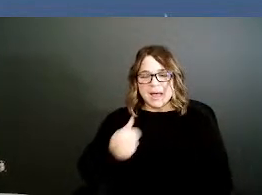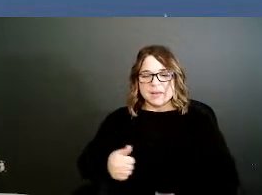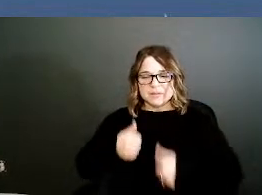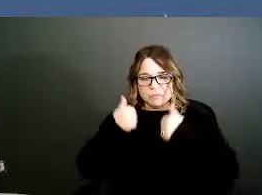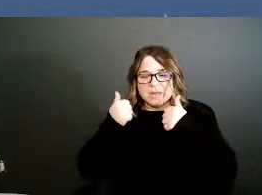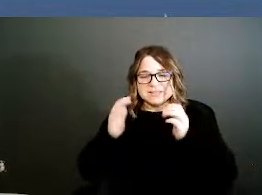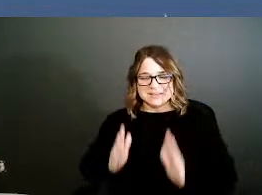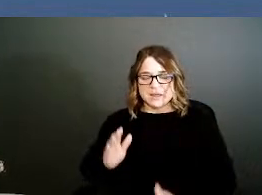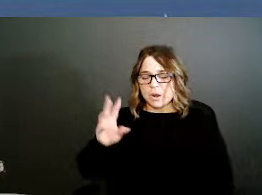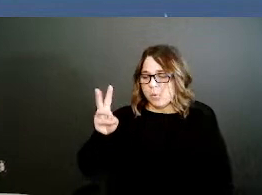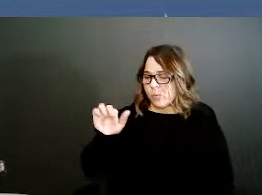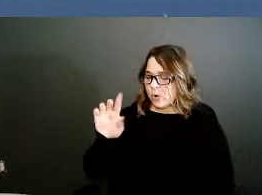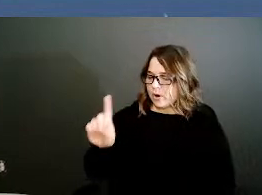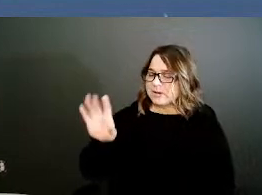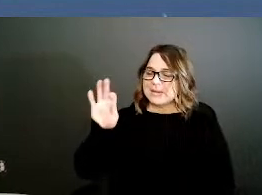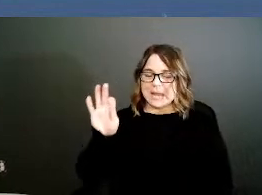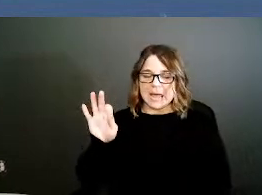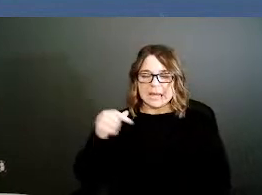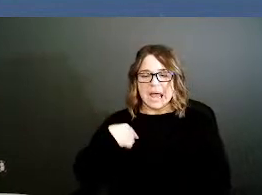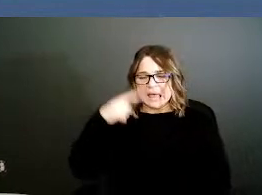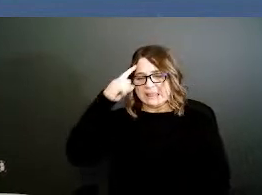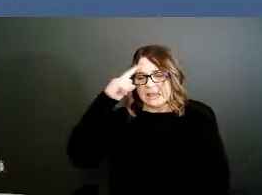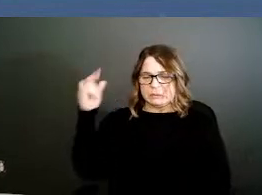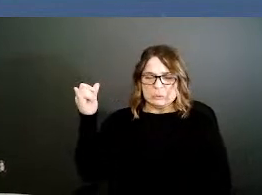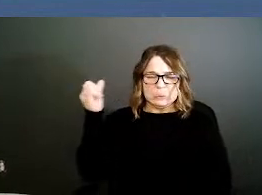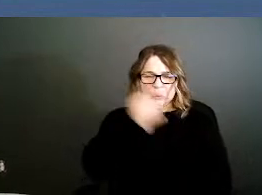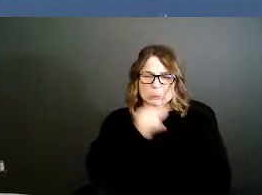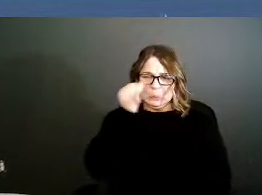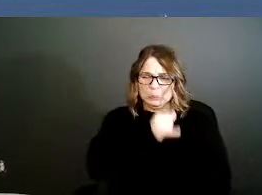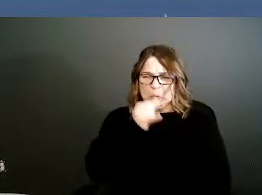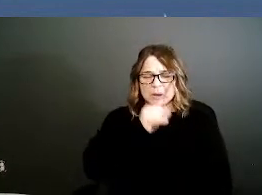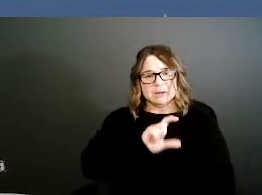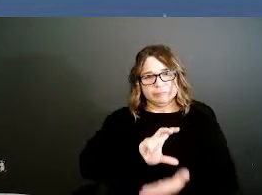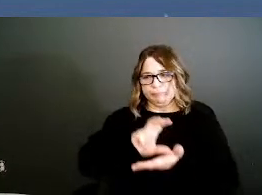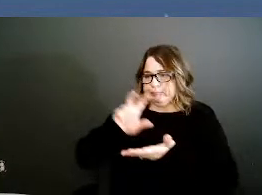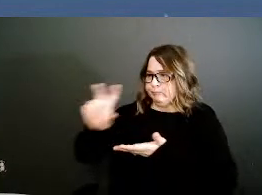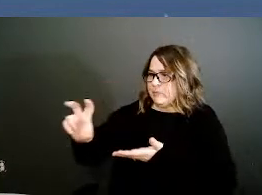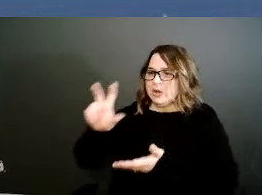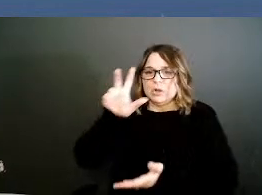TO MY WARD. THIS WOULD NOT DO IN ANY OTHER CIRCUMSTANCE.